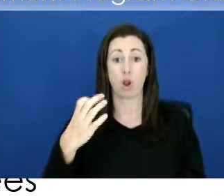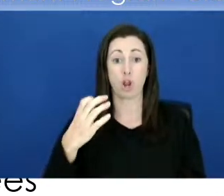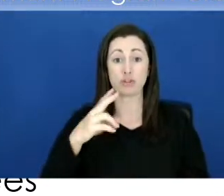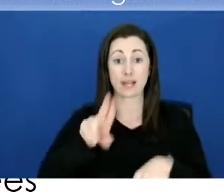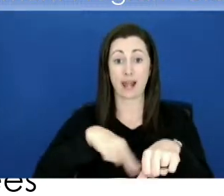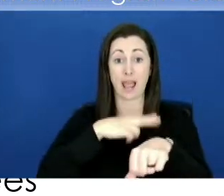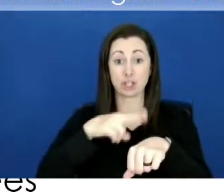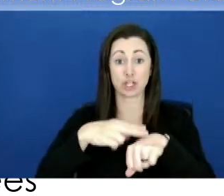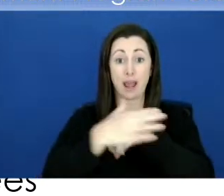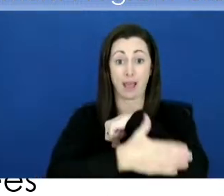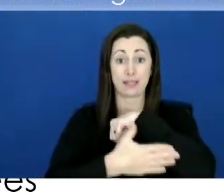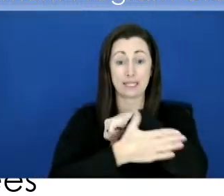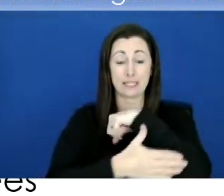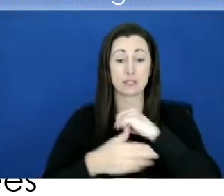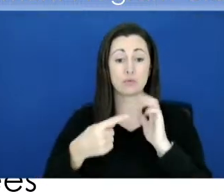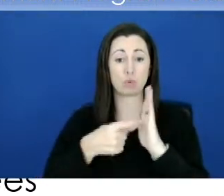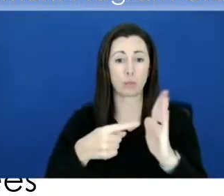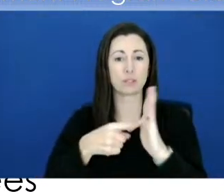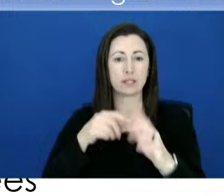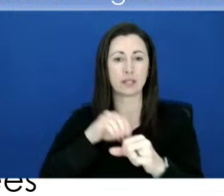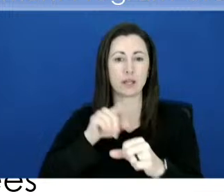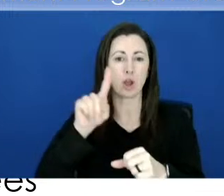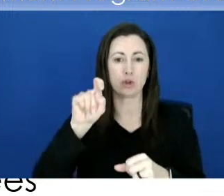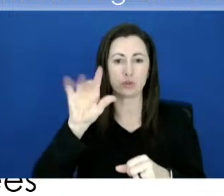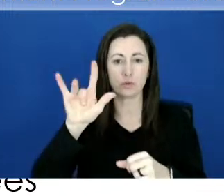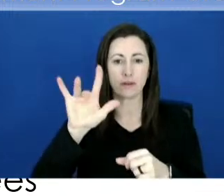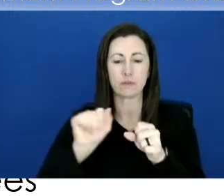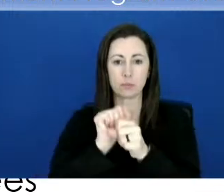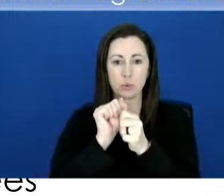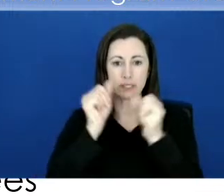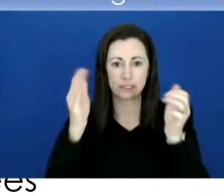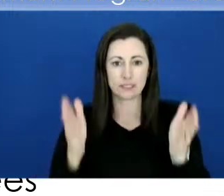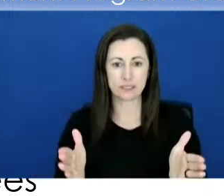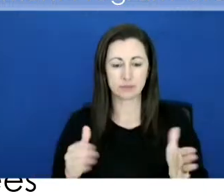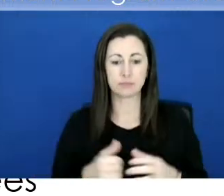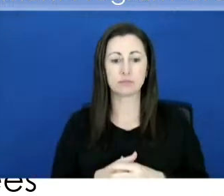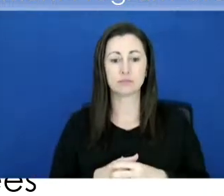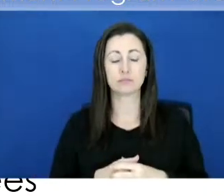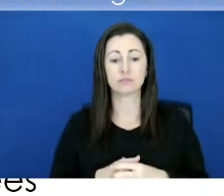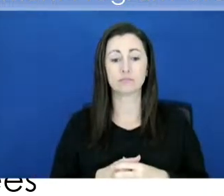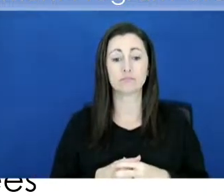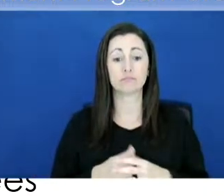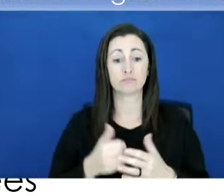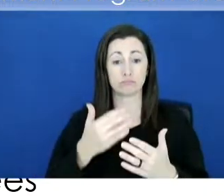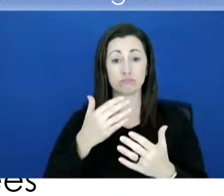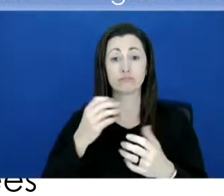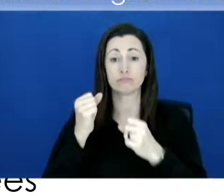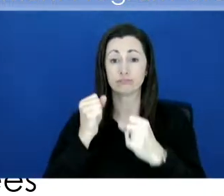THEY ALSO HAVE 100 NATIONALITIES IN THEIR COUNTRY REPRESENTED